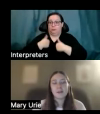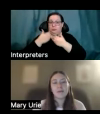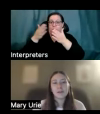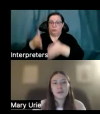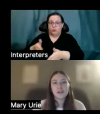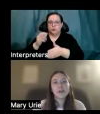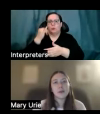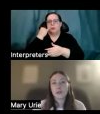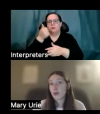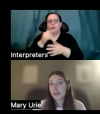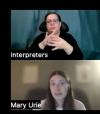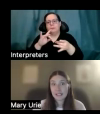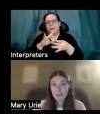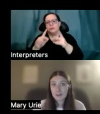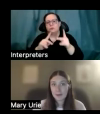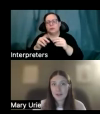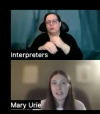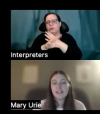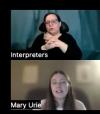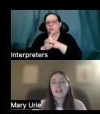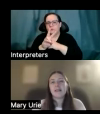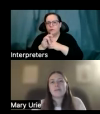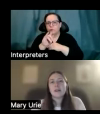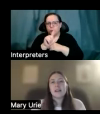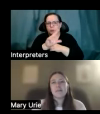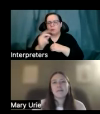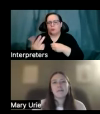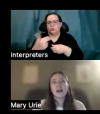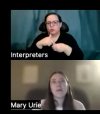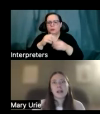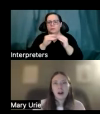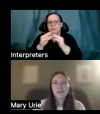people virtually, or join meetings virtually, if coming up